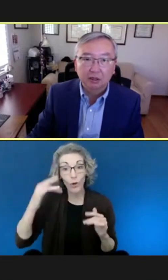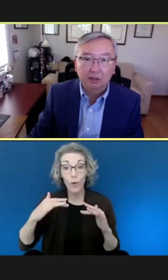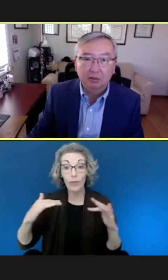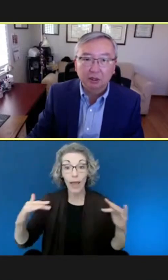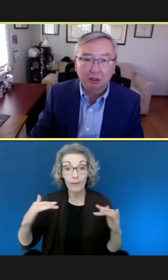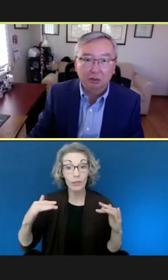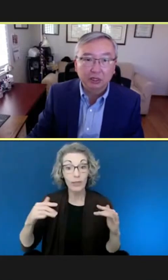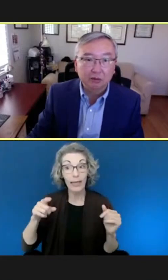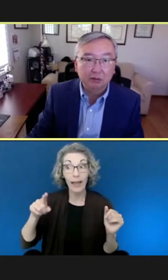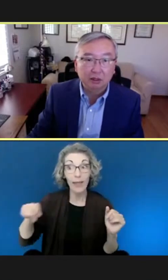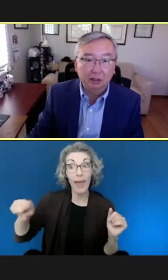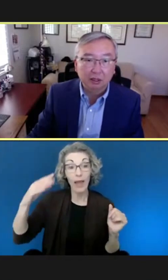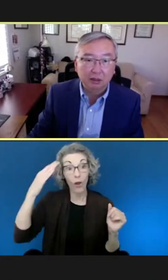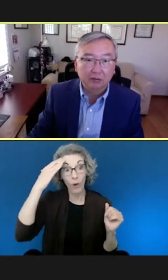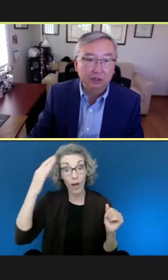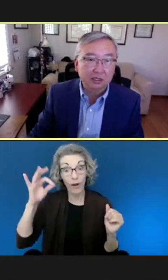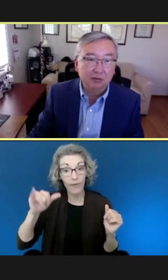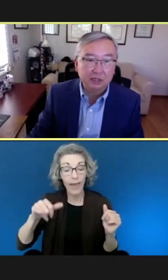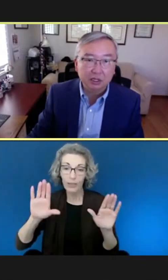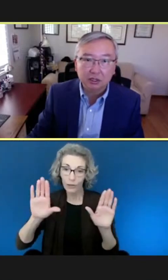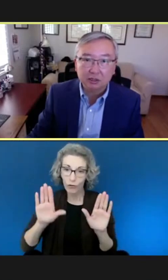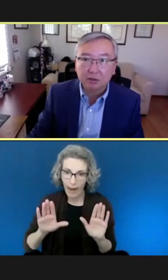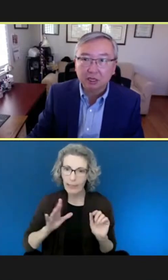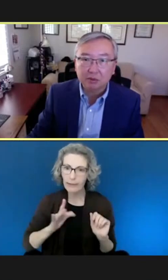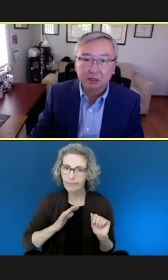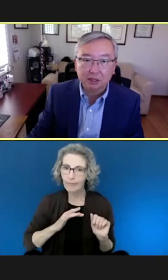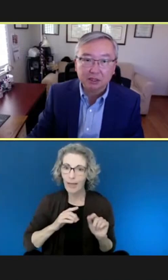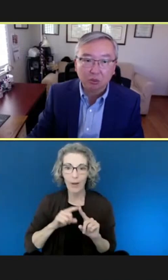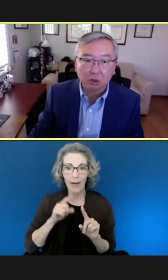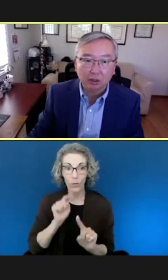but for this physician, sometimes this is a word.